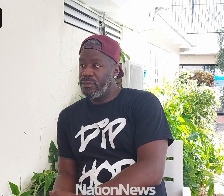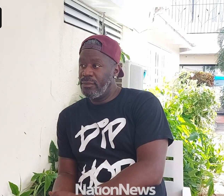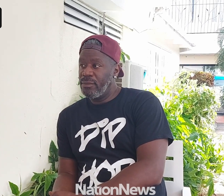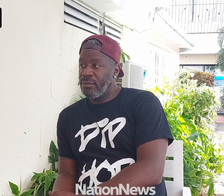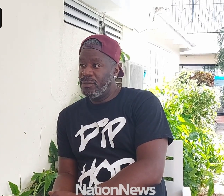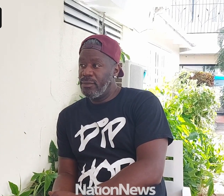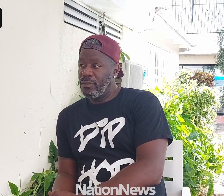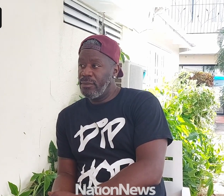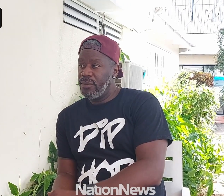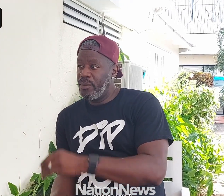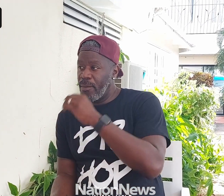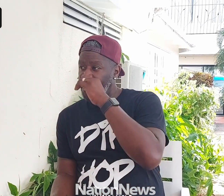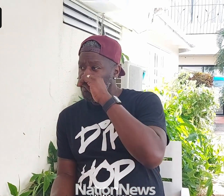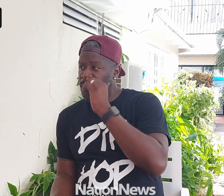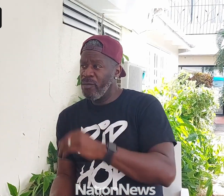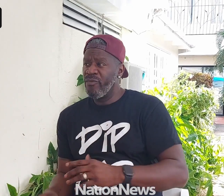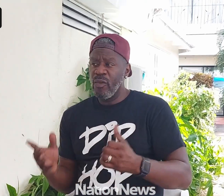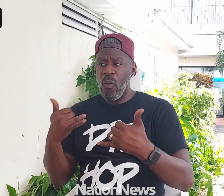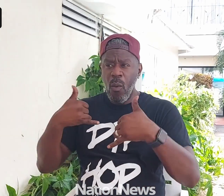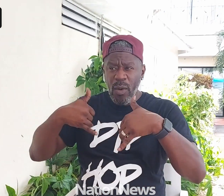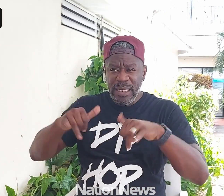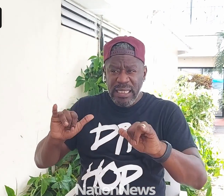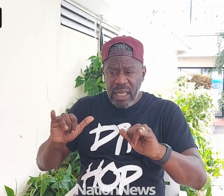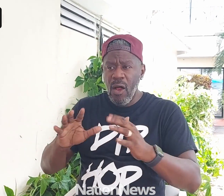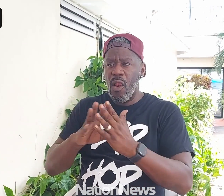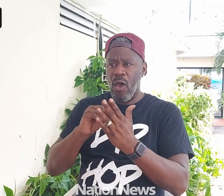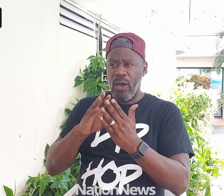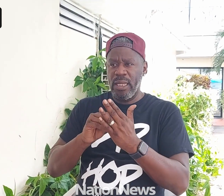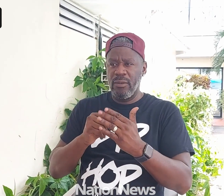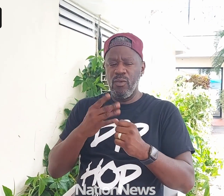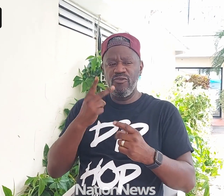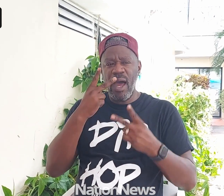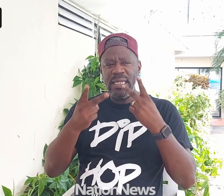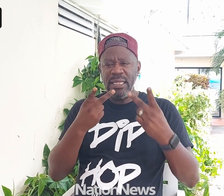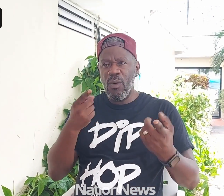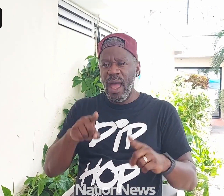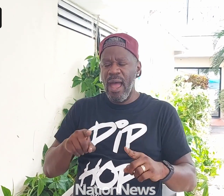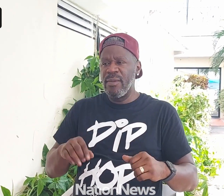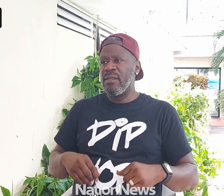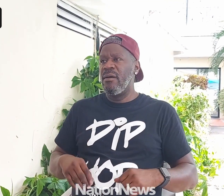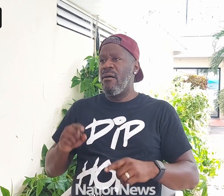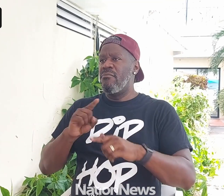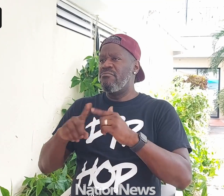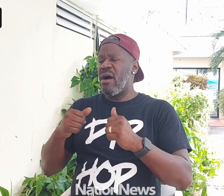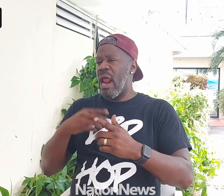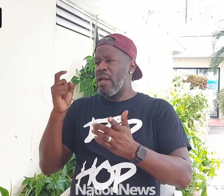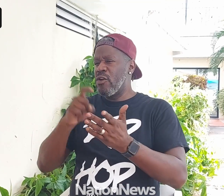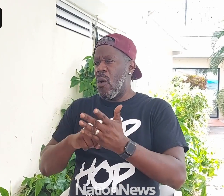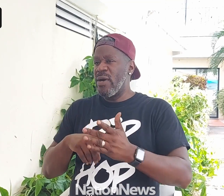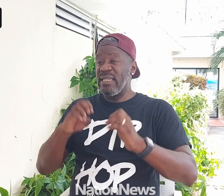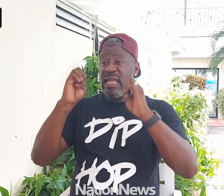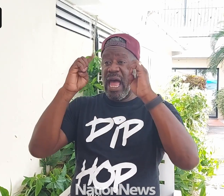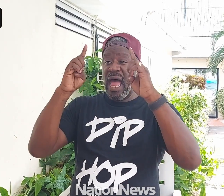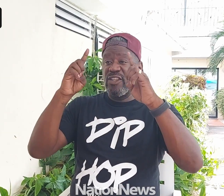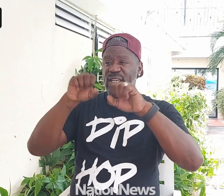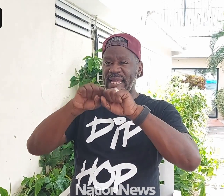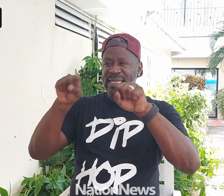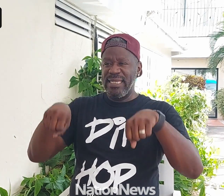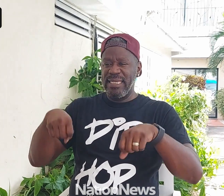issues okay so we're still learning we're looking around observing but we